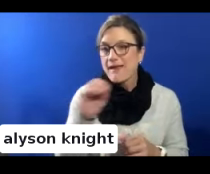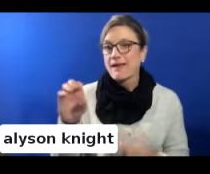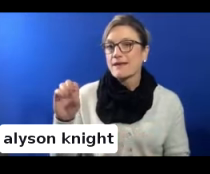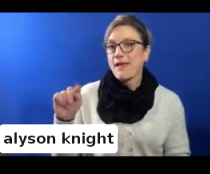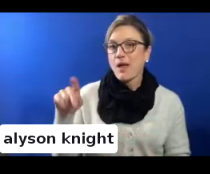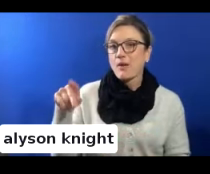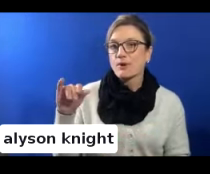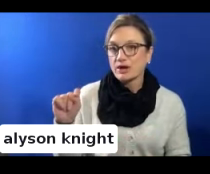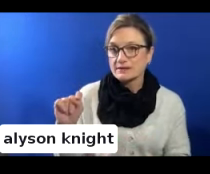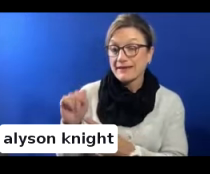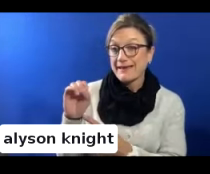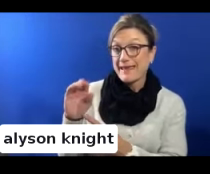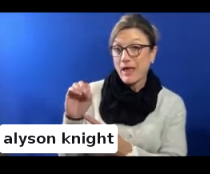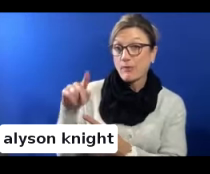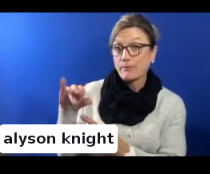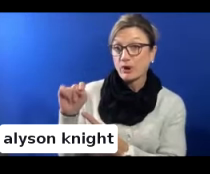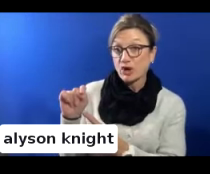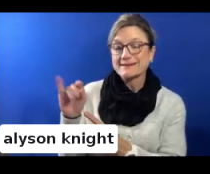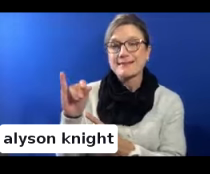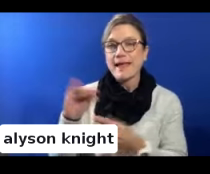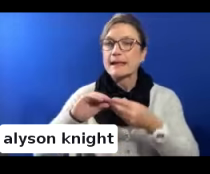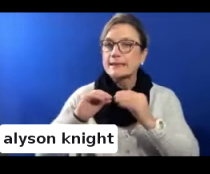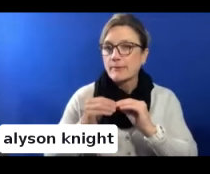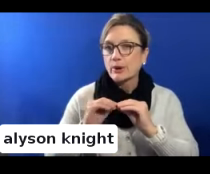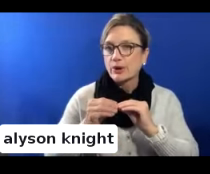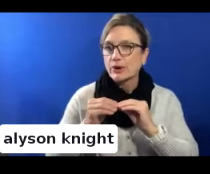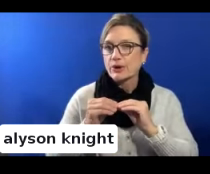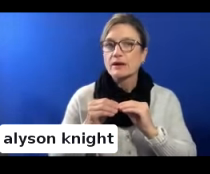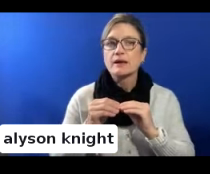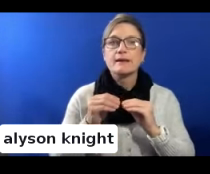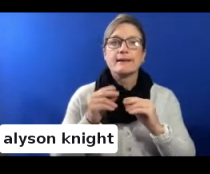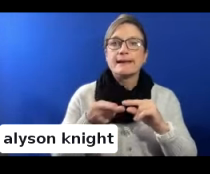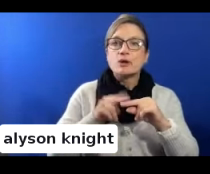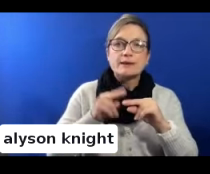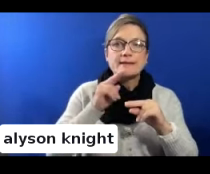An output is like a number, an increase in the number of people